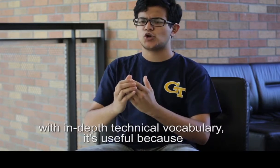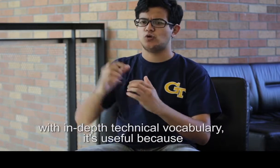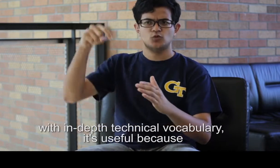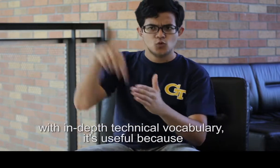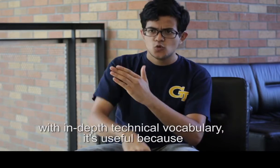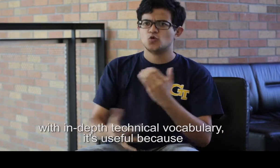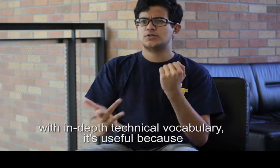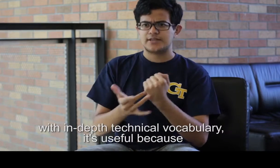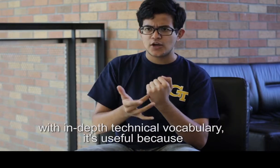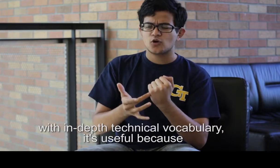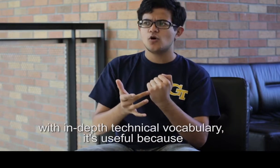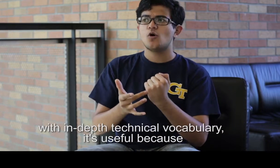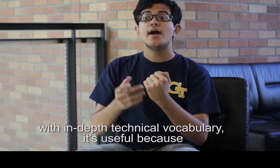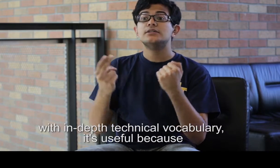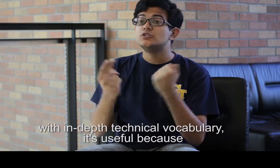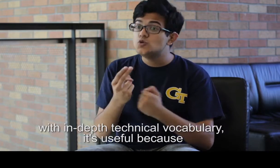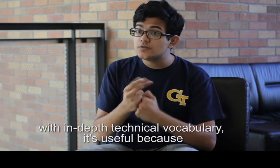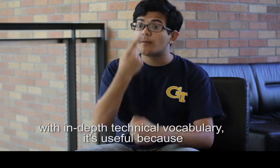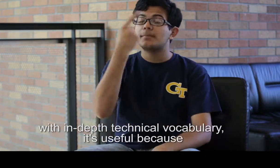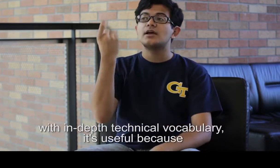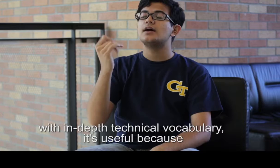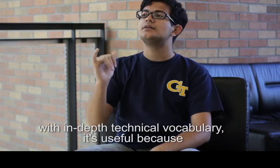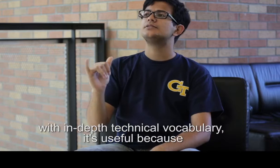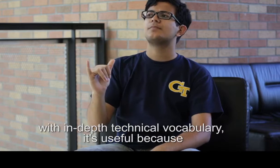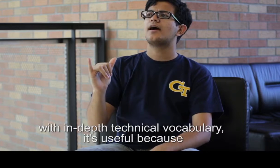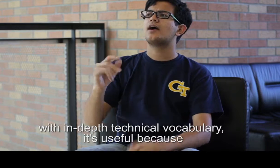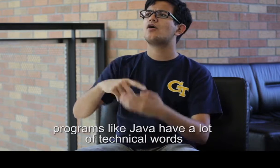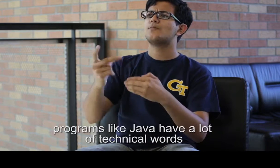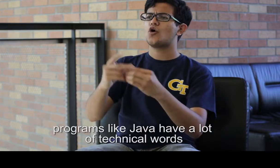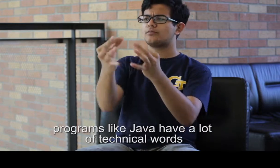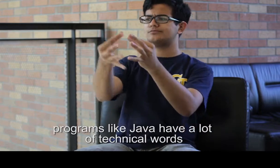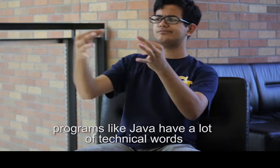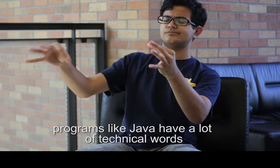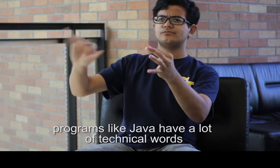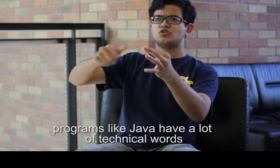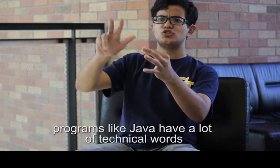and start to make connections between what they're hearing and what the word actually is. And so it's beneficial in the regard as well.